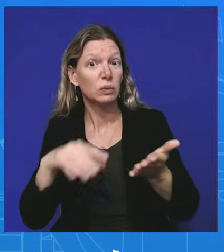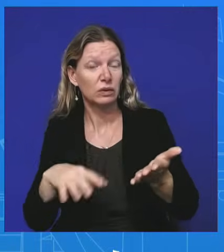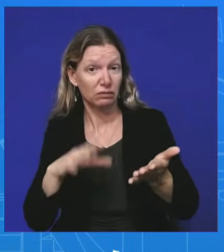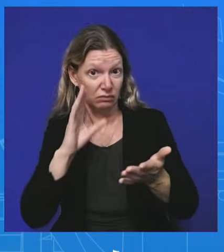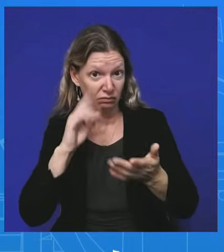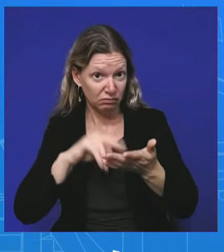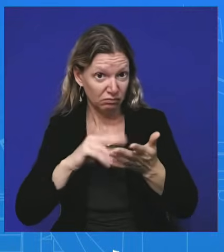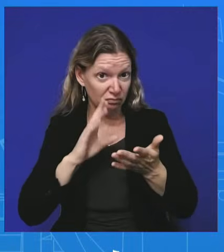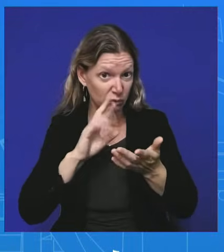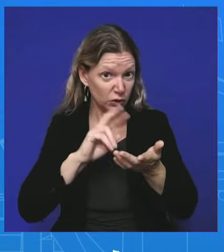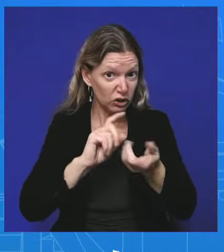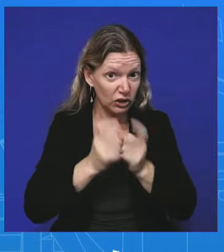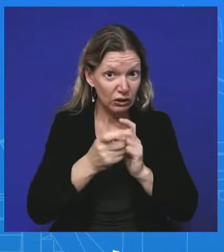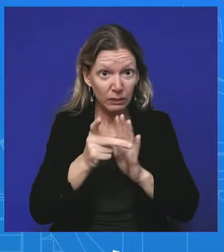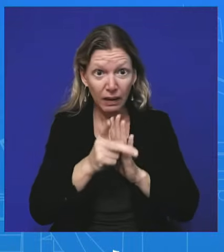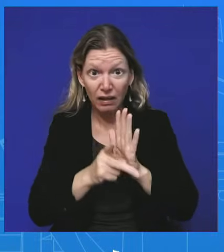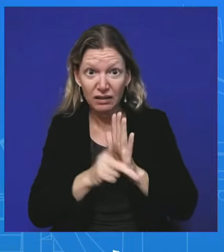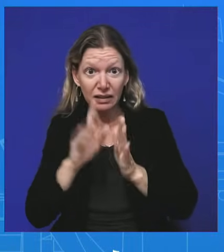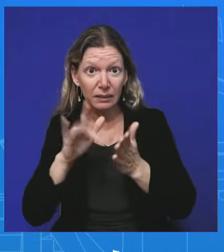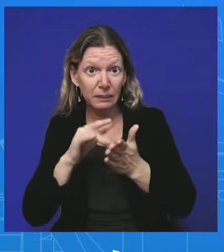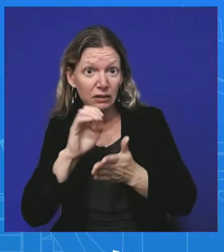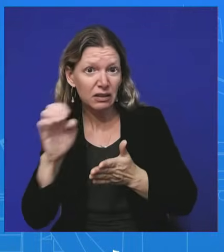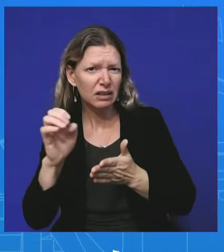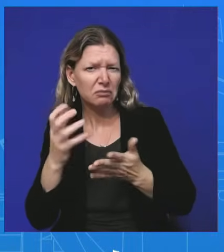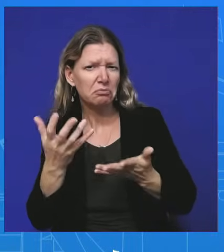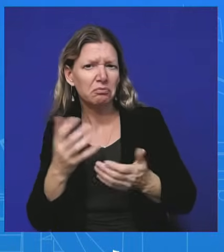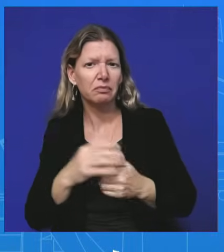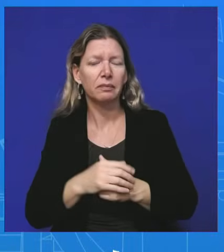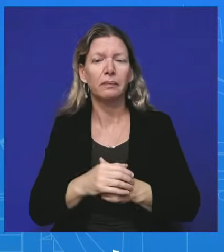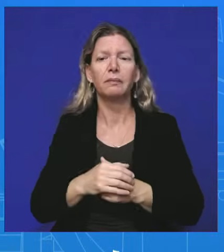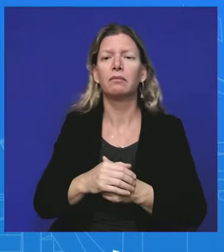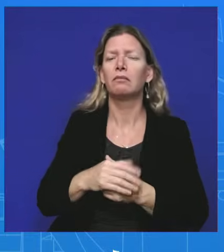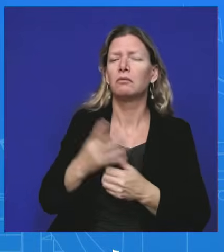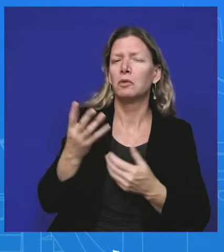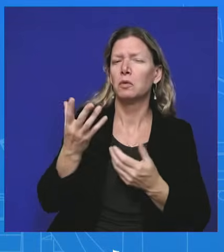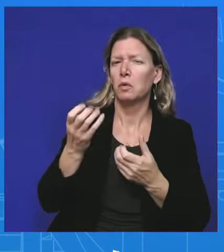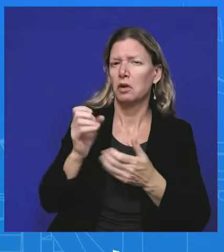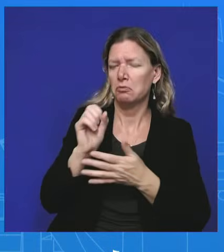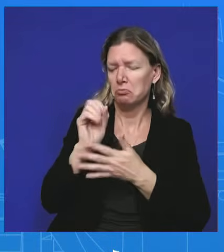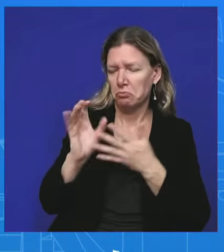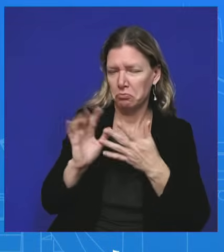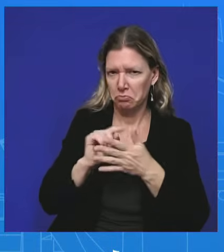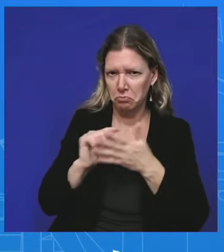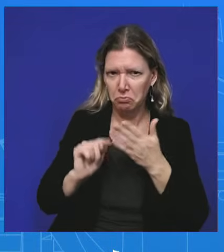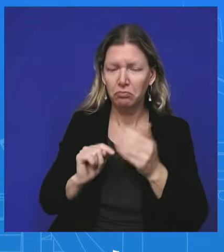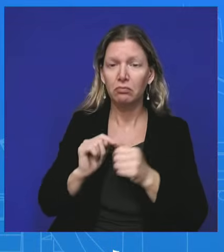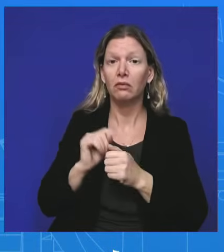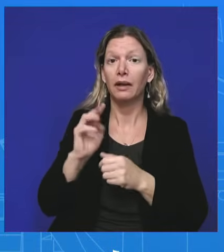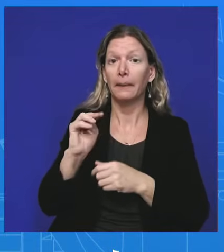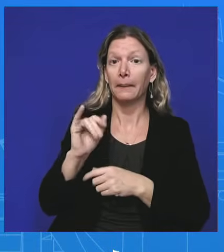he had a private conversation with students and -- and others and faculty there. He said he wanted to keep their -- their --